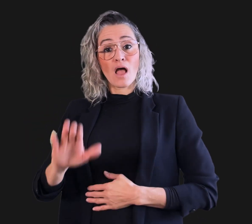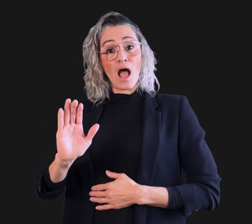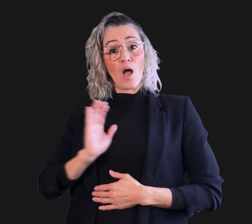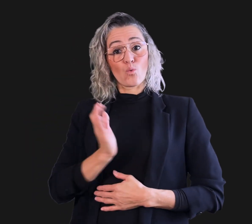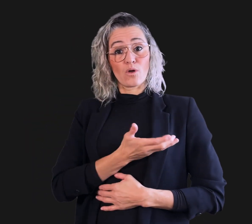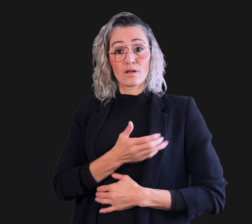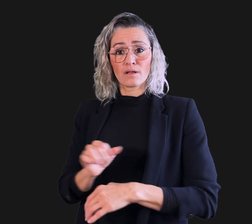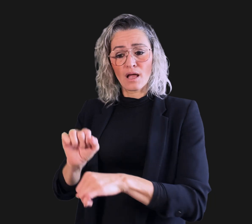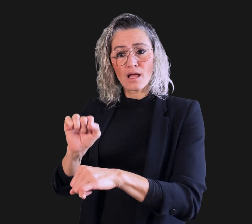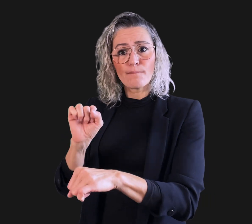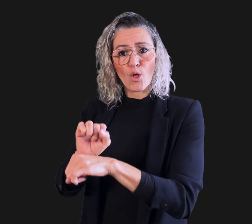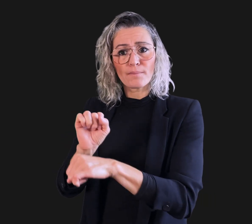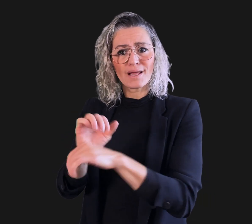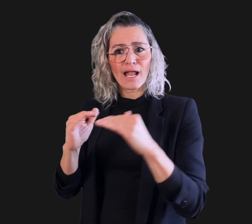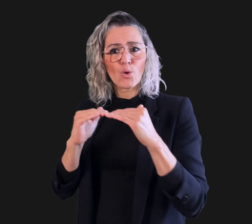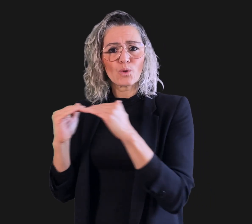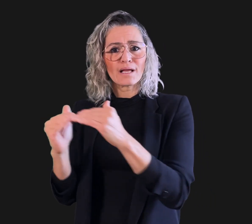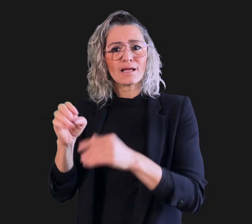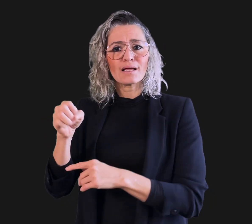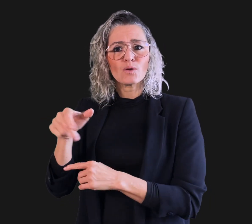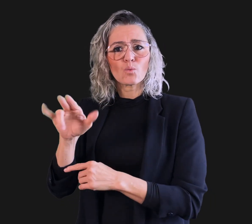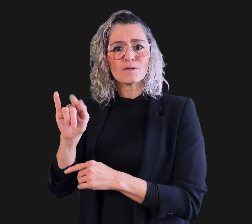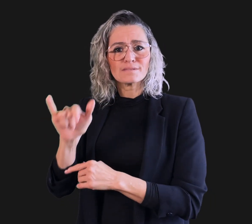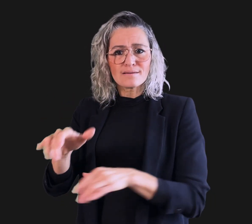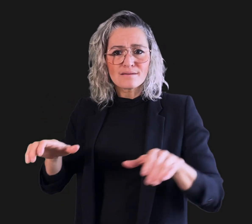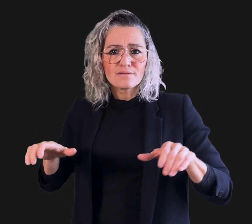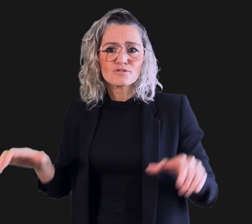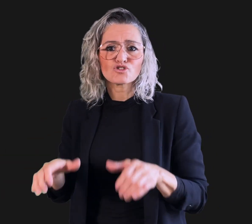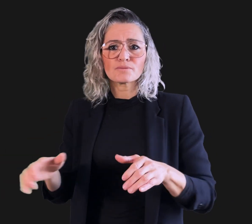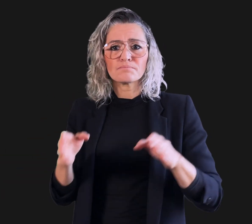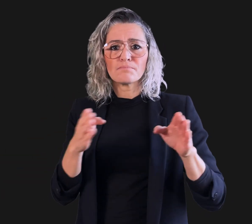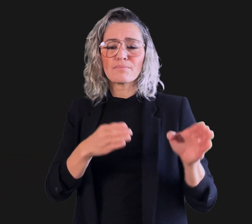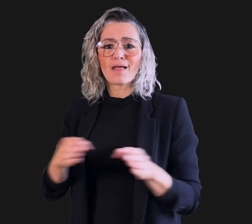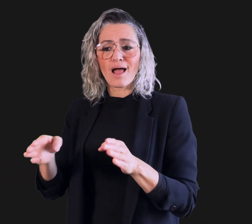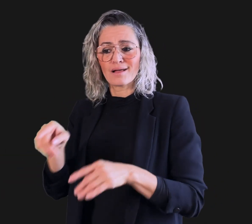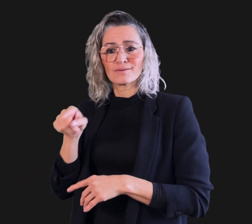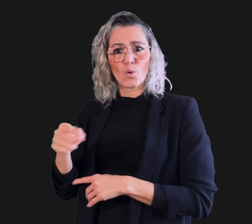• We use our Employment Equity Action Plan